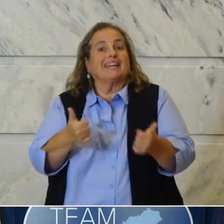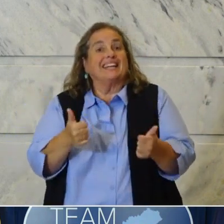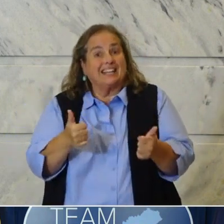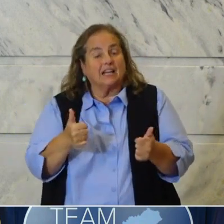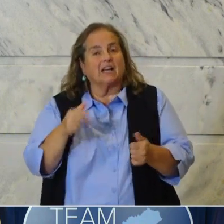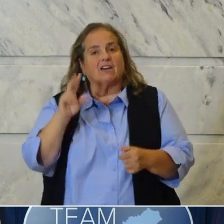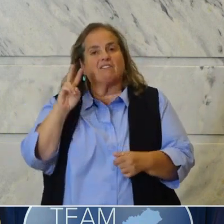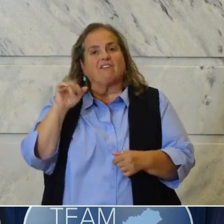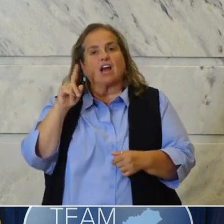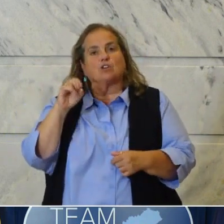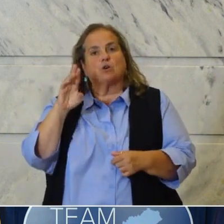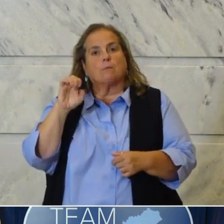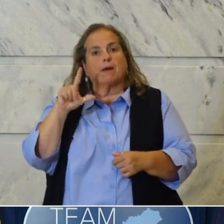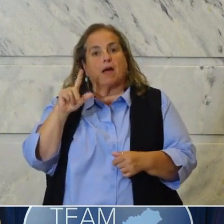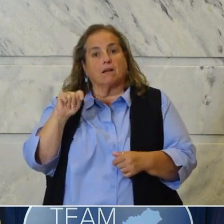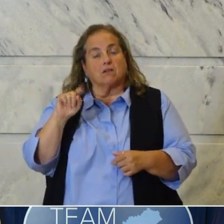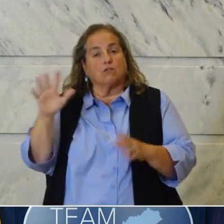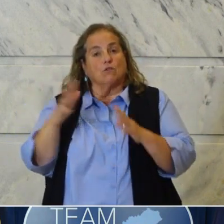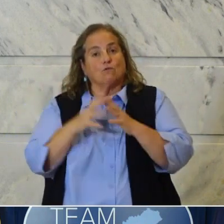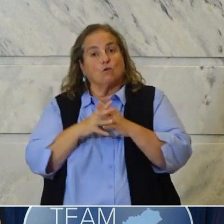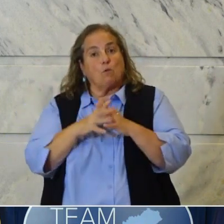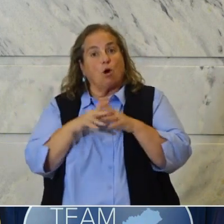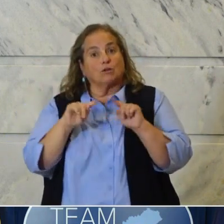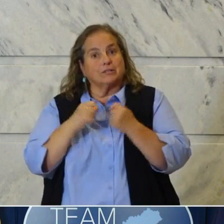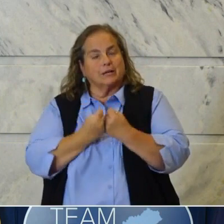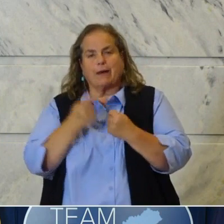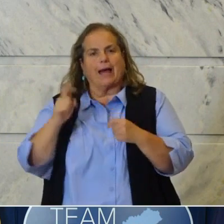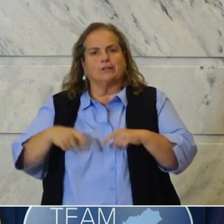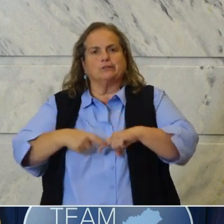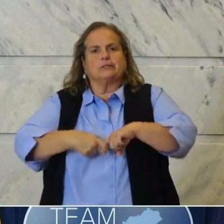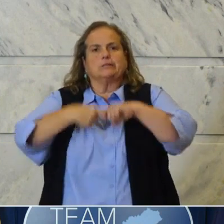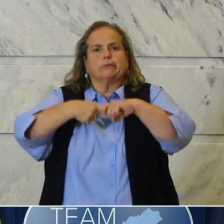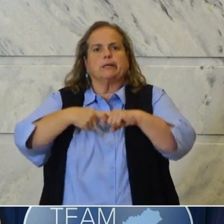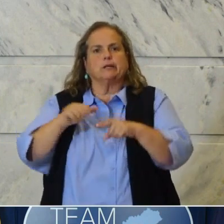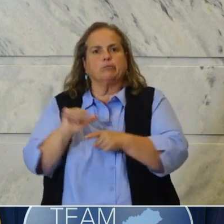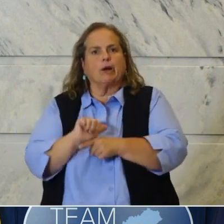and have suspended practices. Now Vanderbilt. I think they're part of the